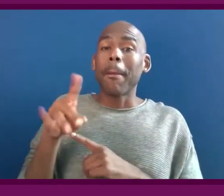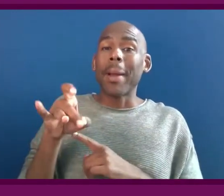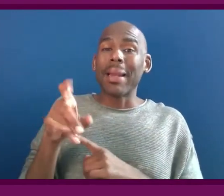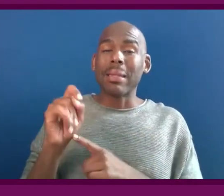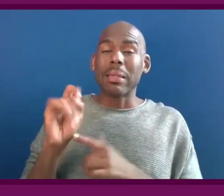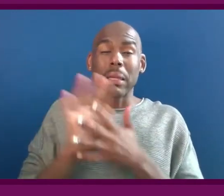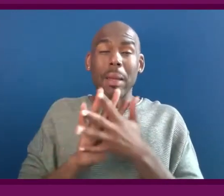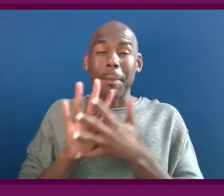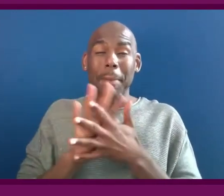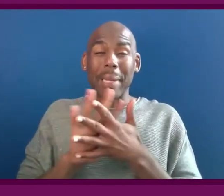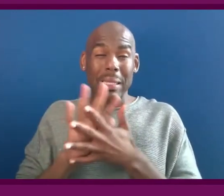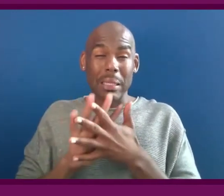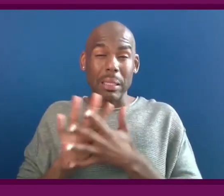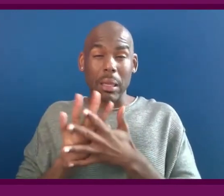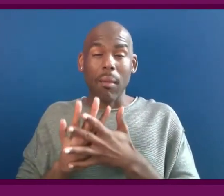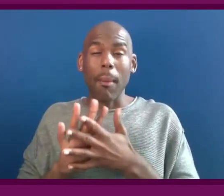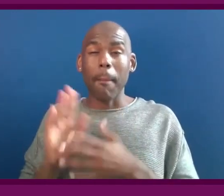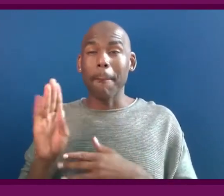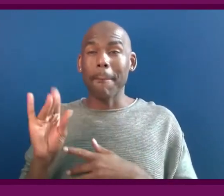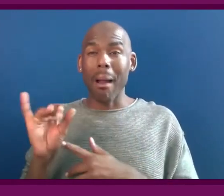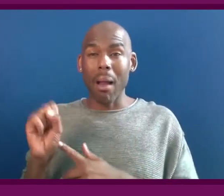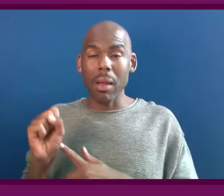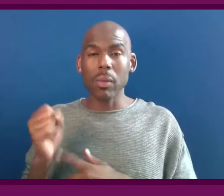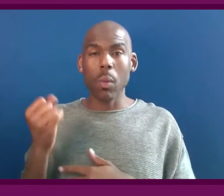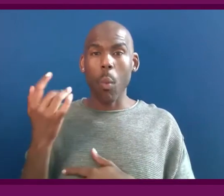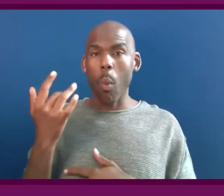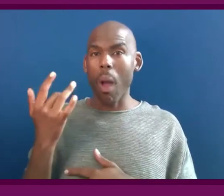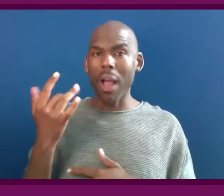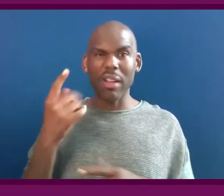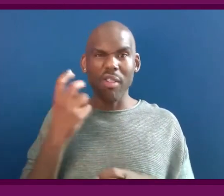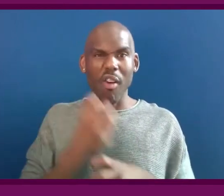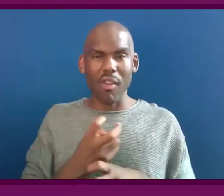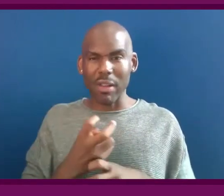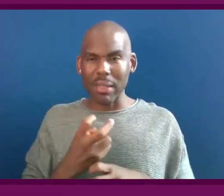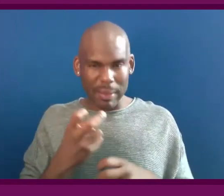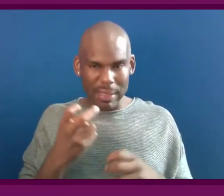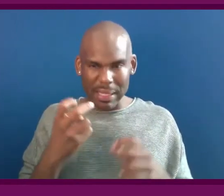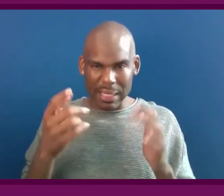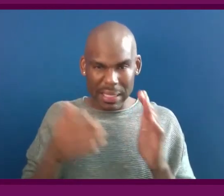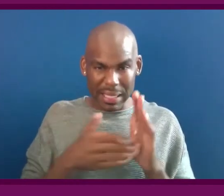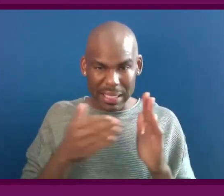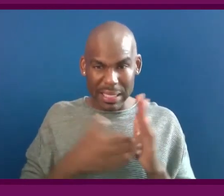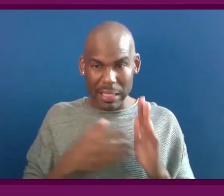than explicit bias, because it's so covert. And so you can't easily detect it.